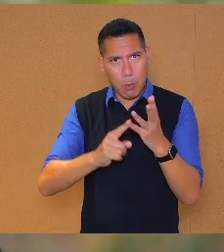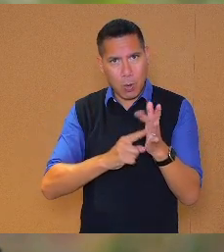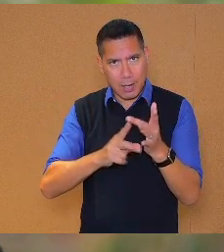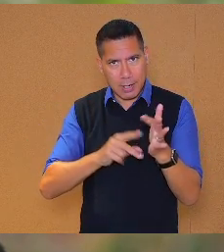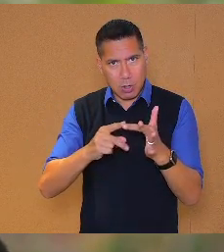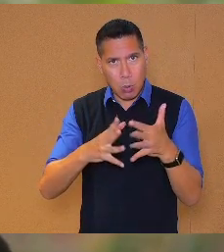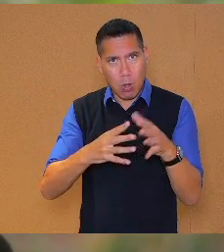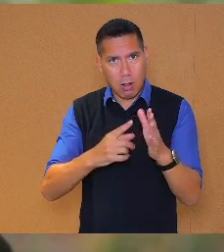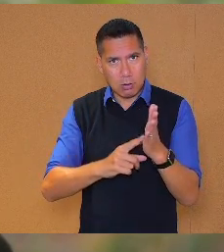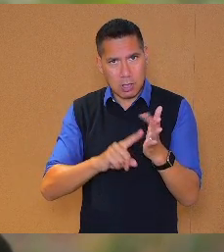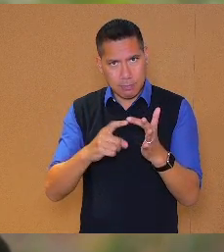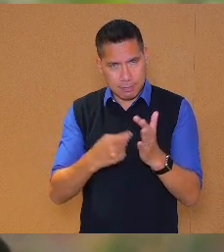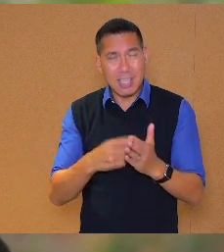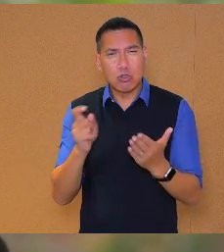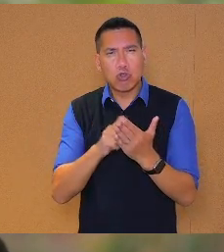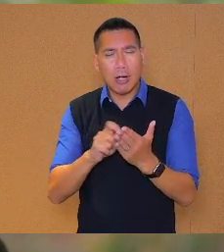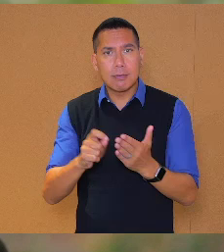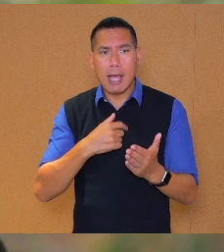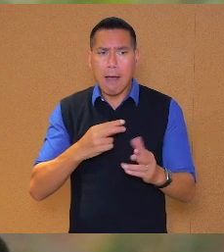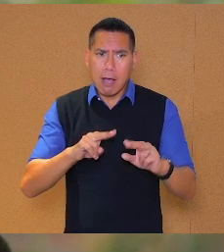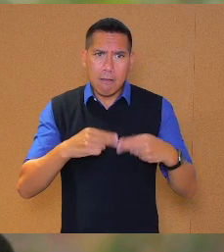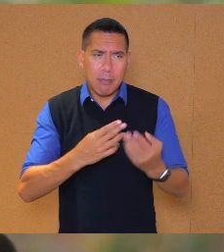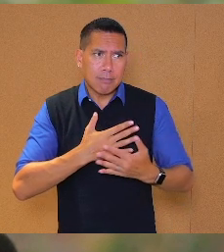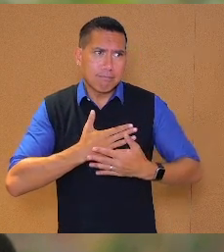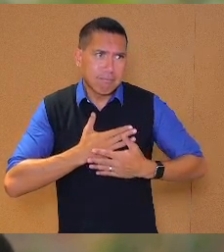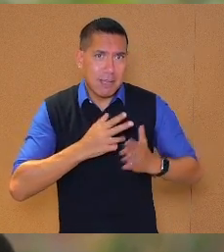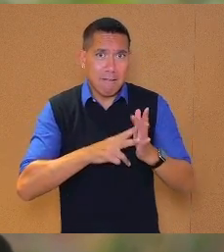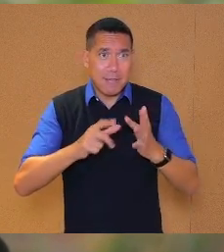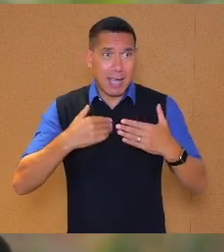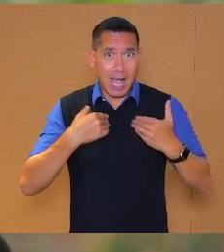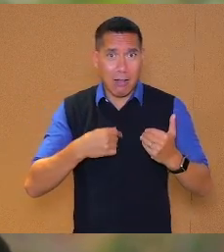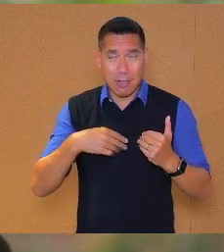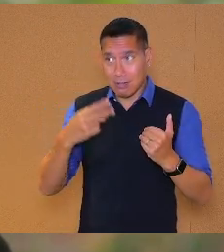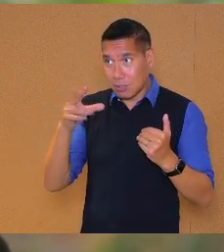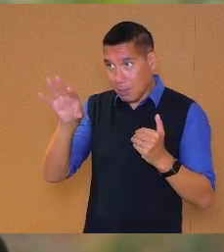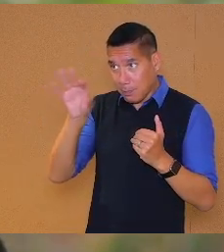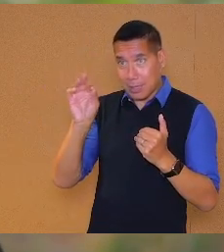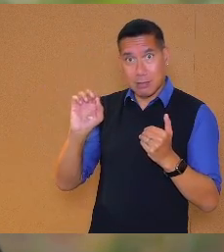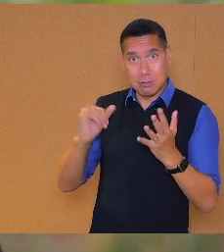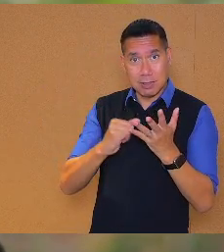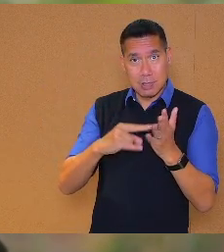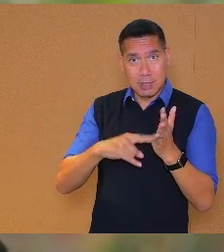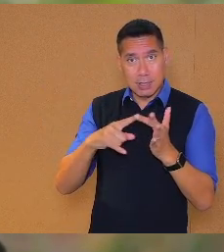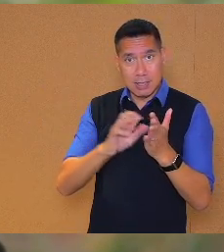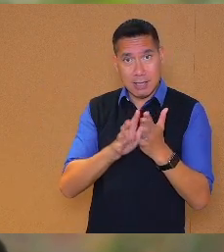wife, Pauline. "Our family is honoured that